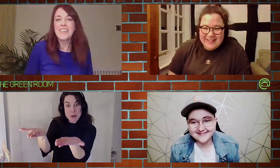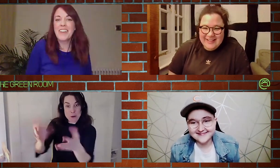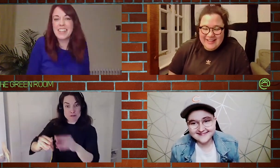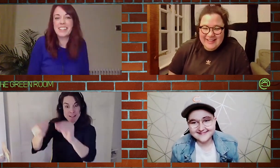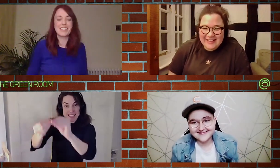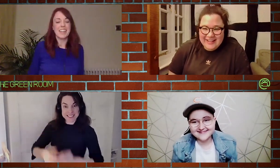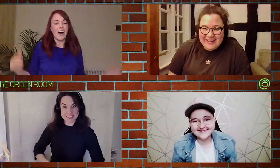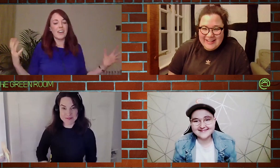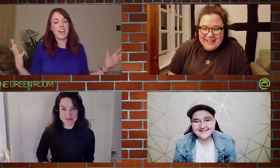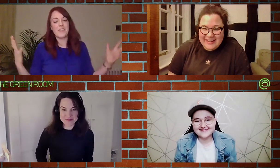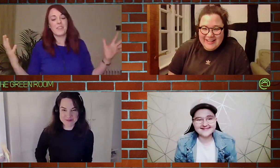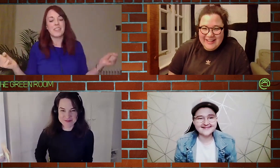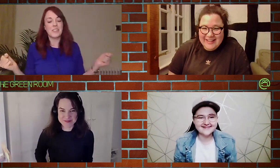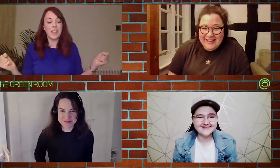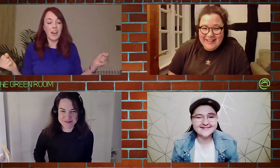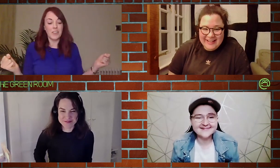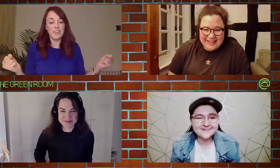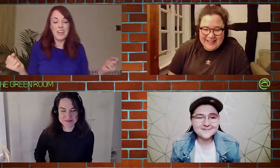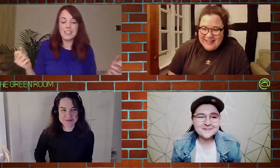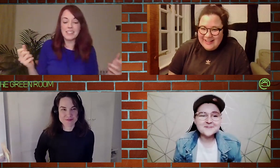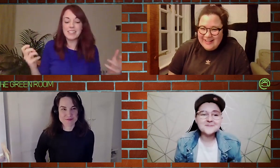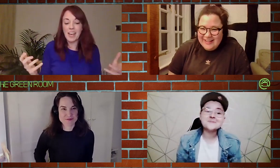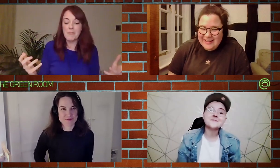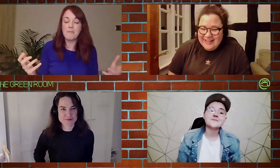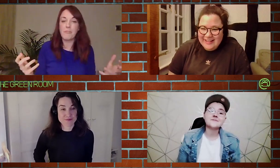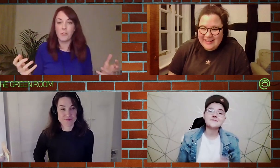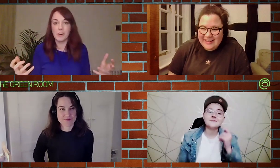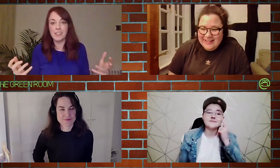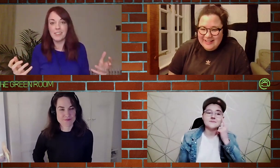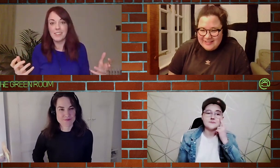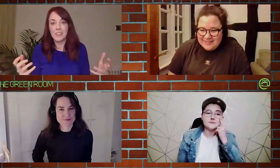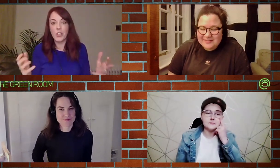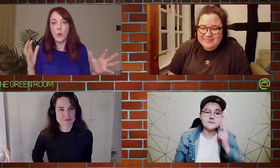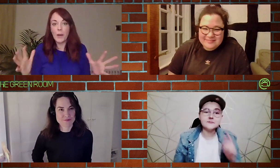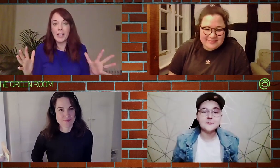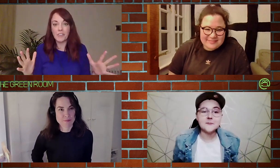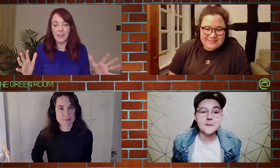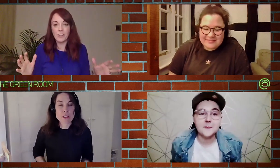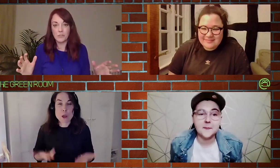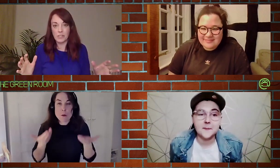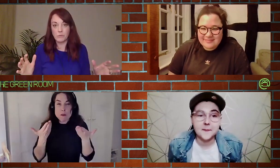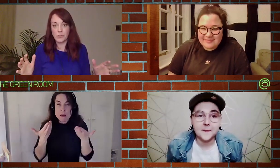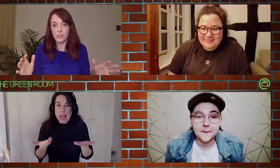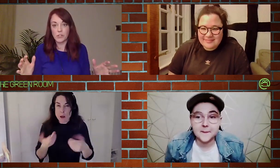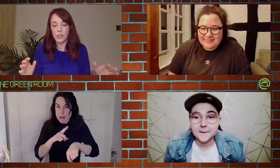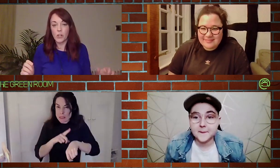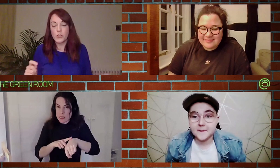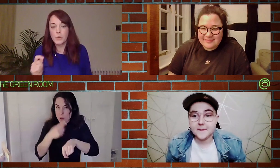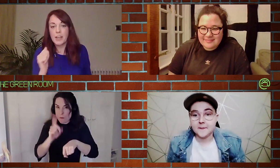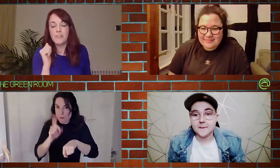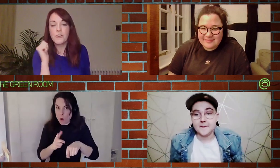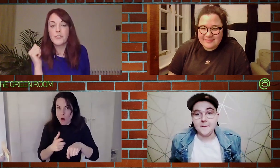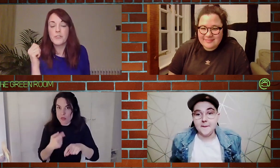Right. Ok. So now it is time for the quick fire round. So if you've